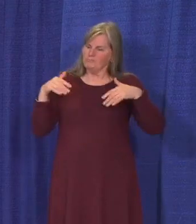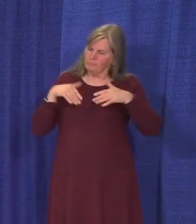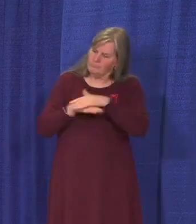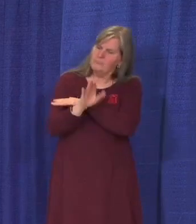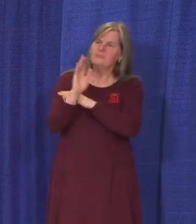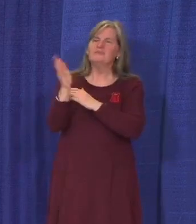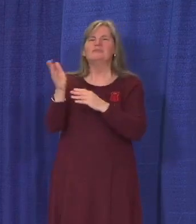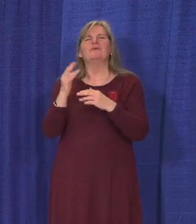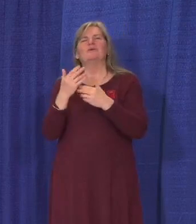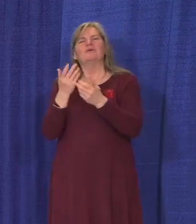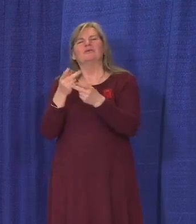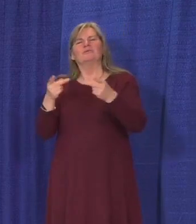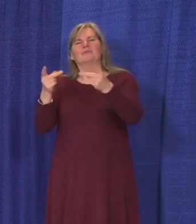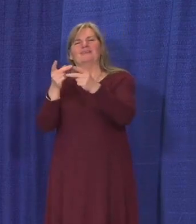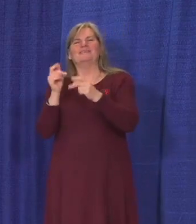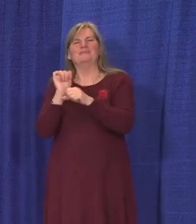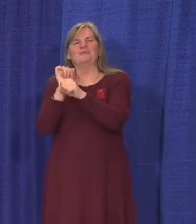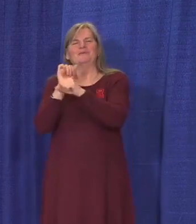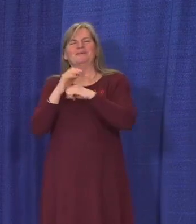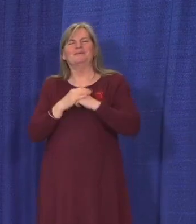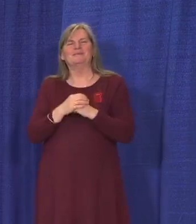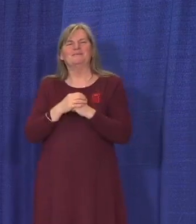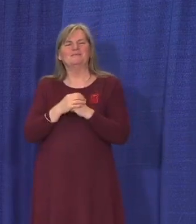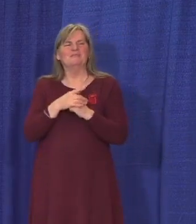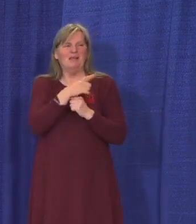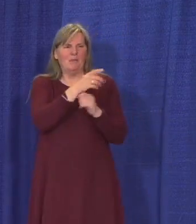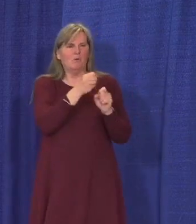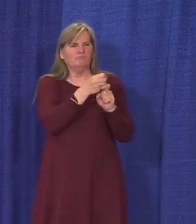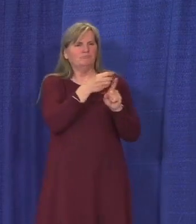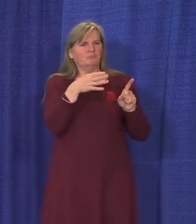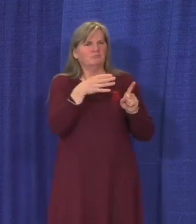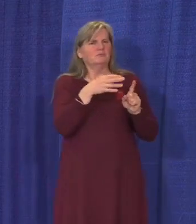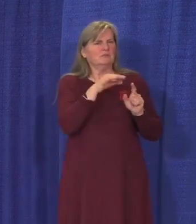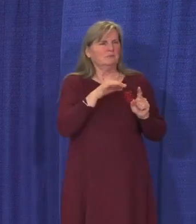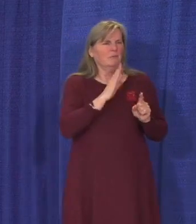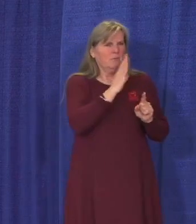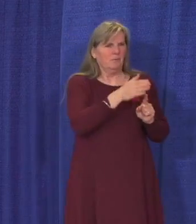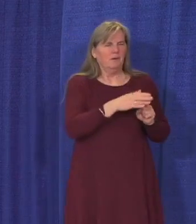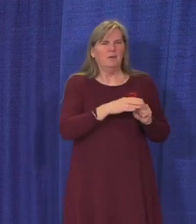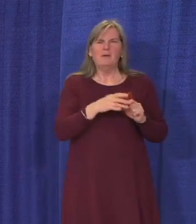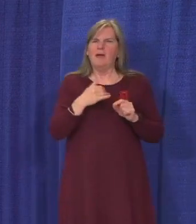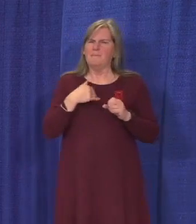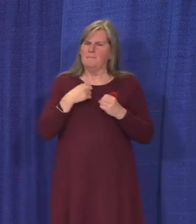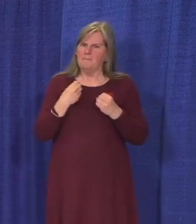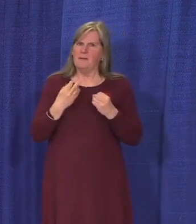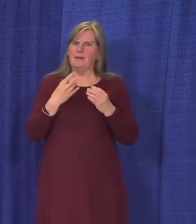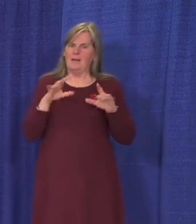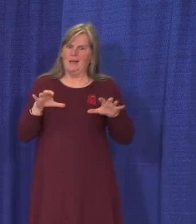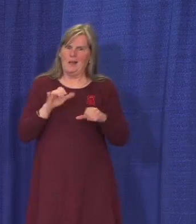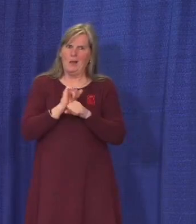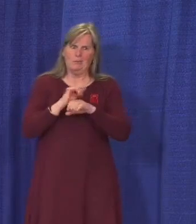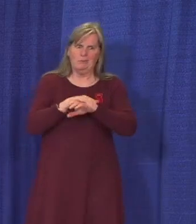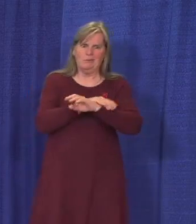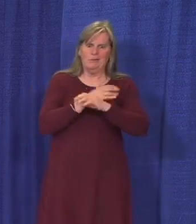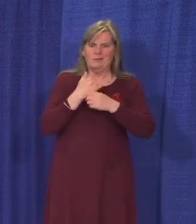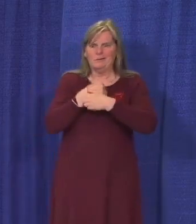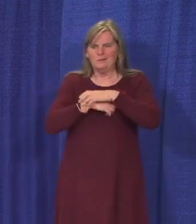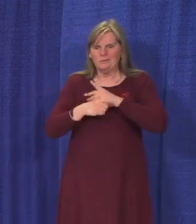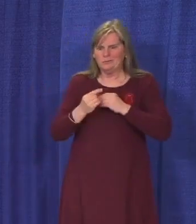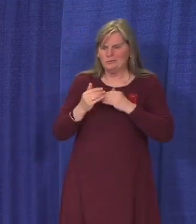bars for their hard work to adapt to the restrictions we have put in place. Your efforts will soon be